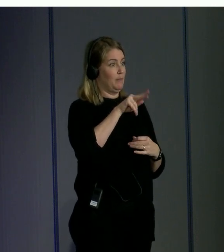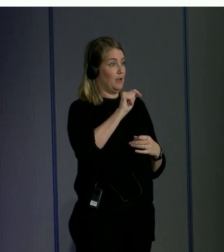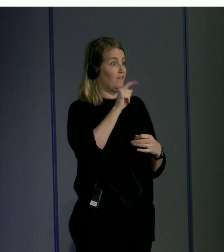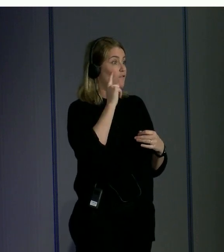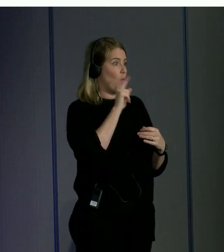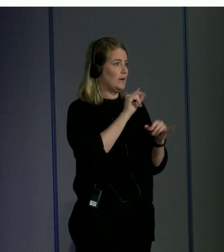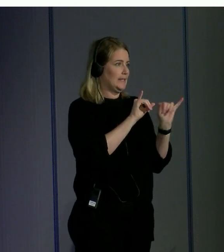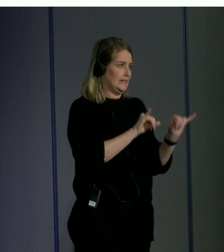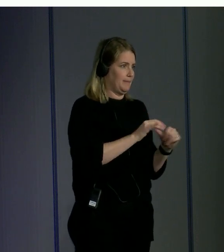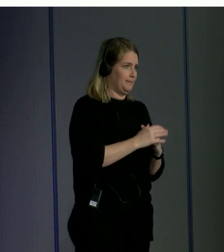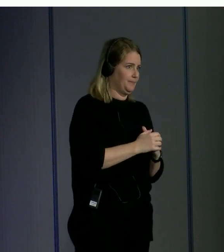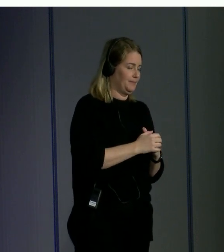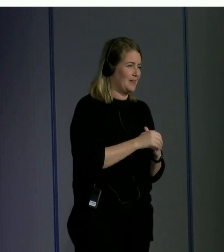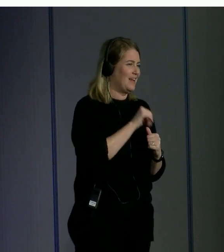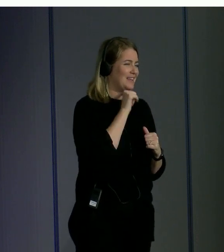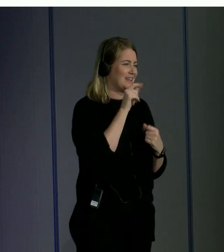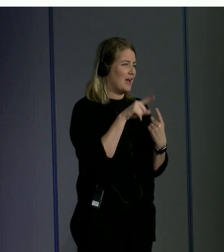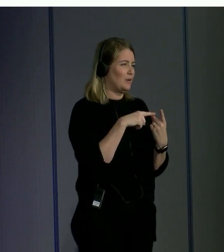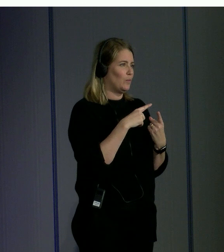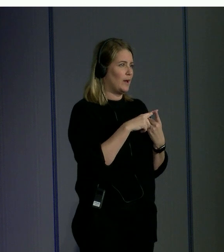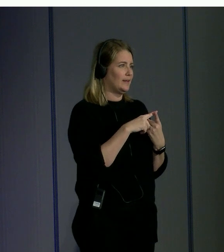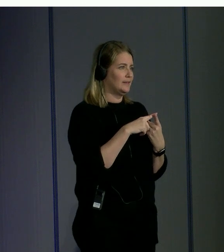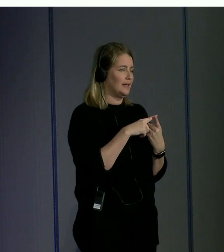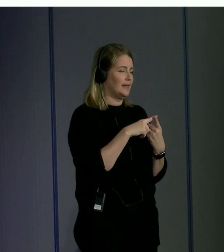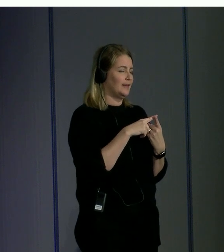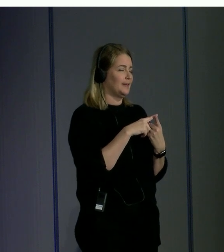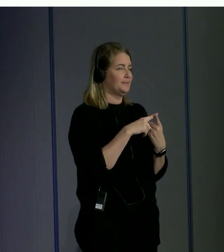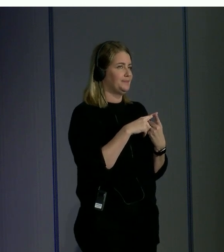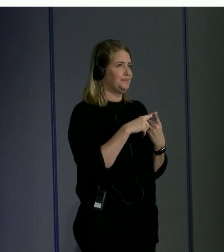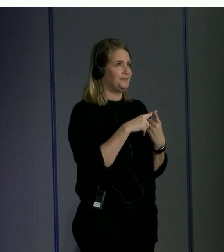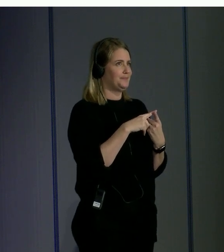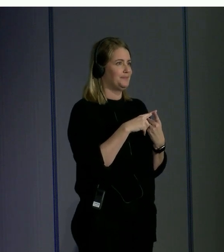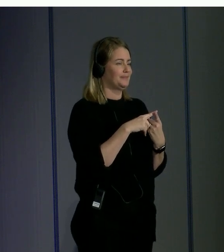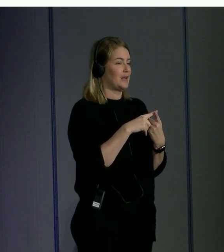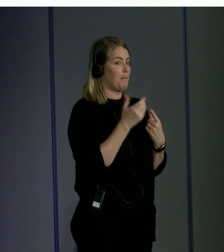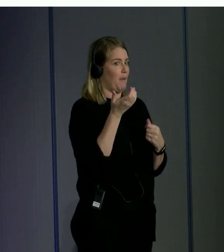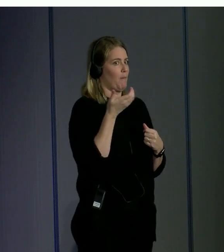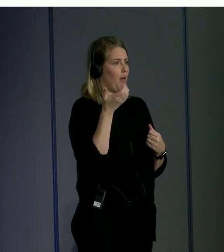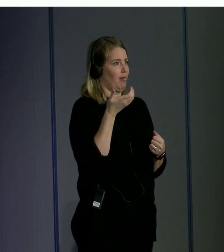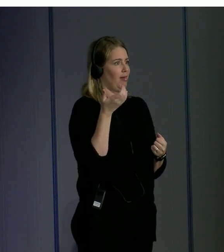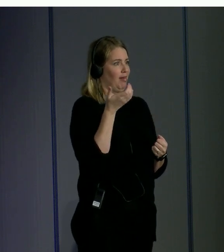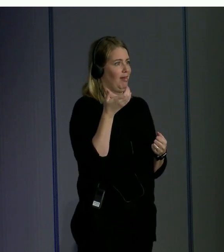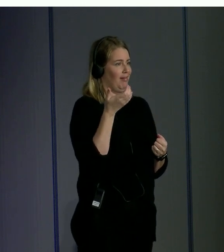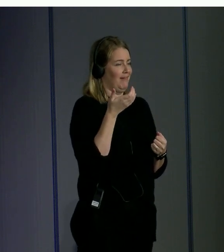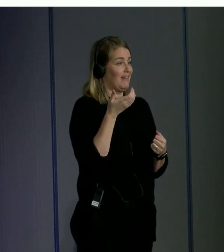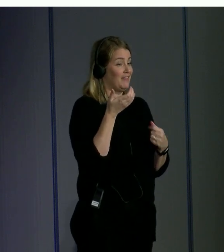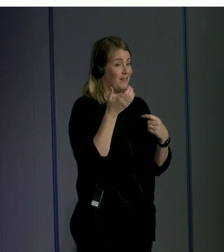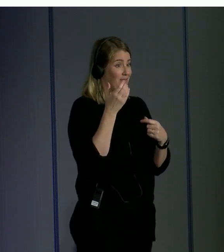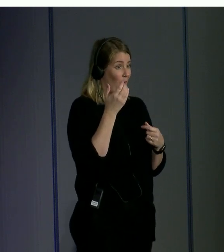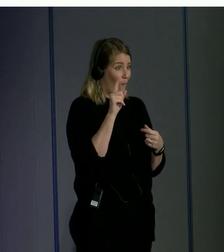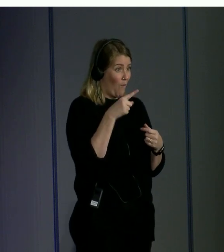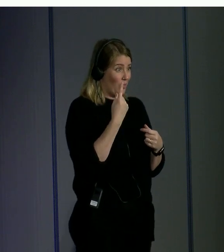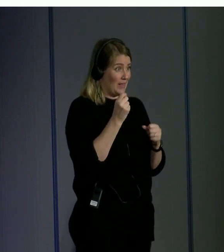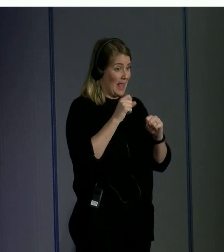Not like -- not when it's a mobile device, and the only thing you can count on people